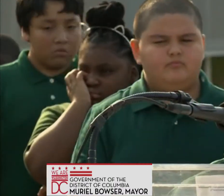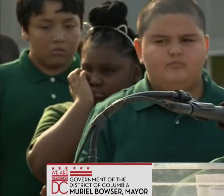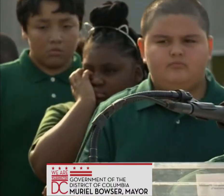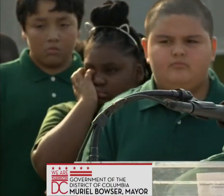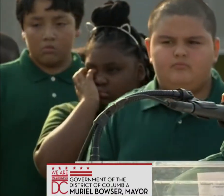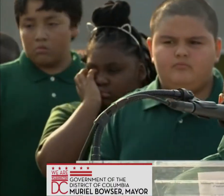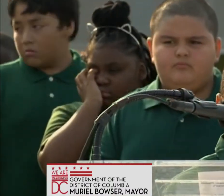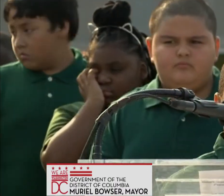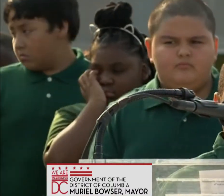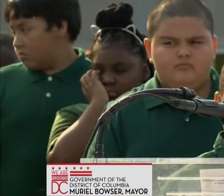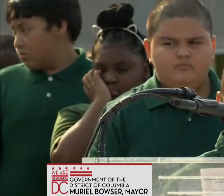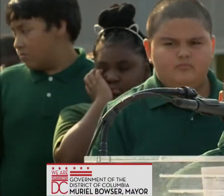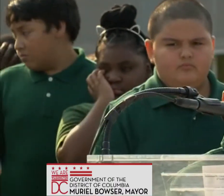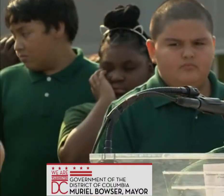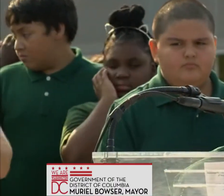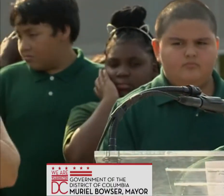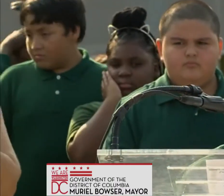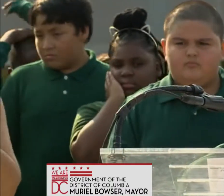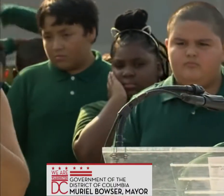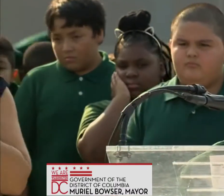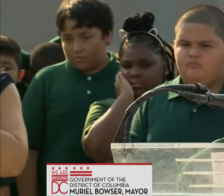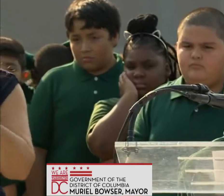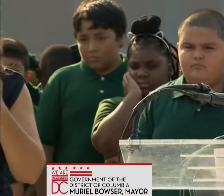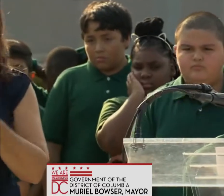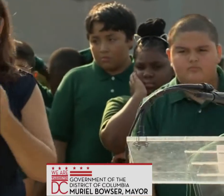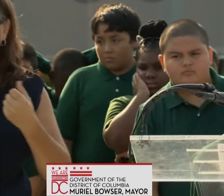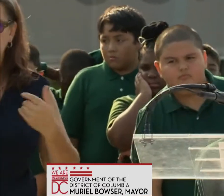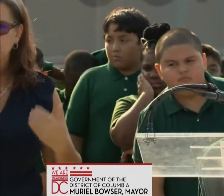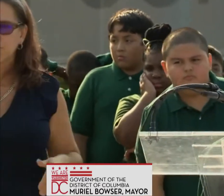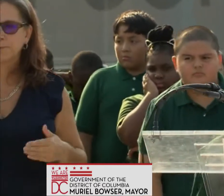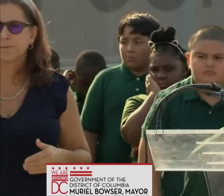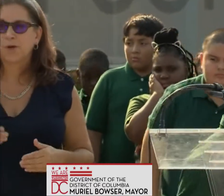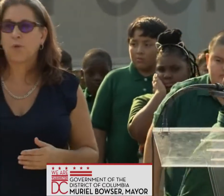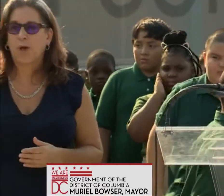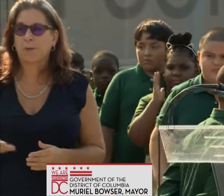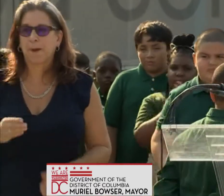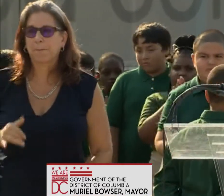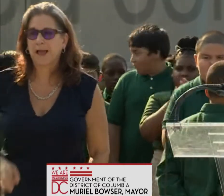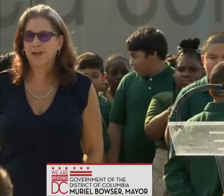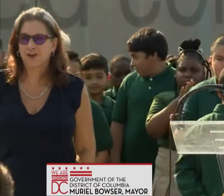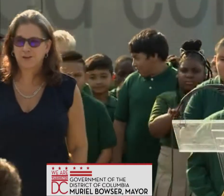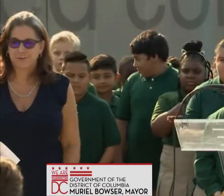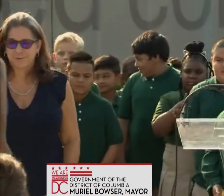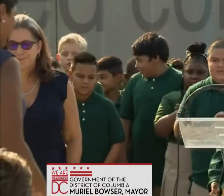now please welcome Mayor Bowser the mayor of Washington DC's